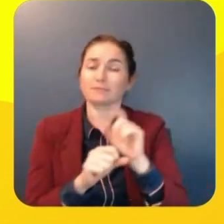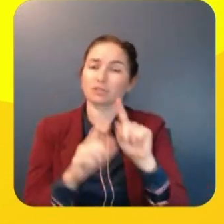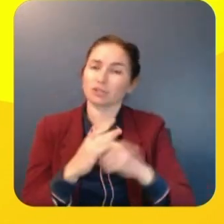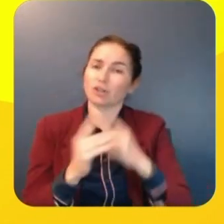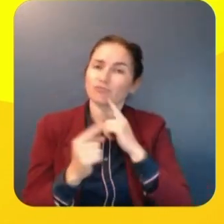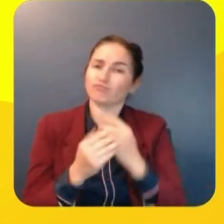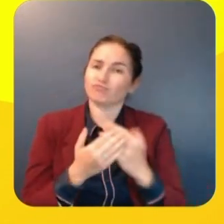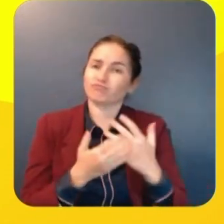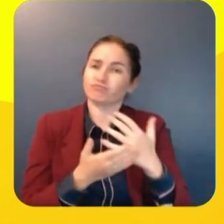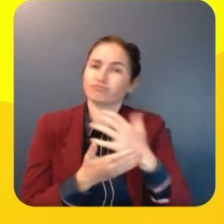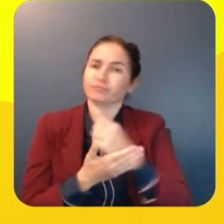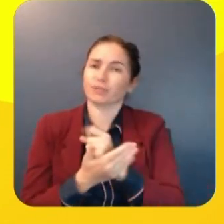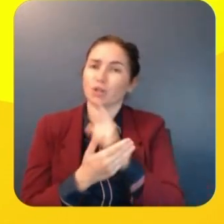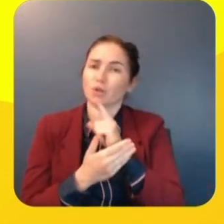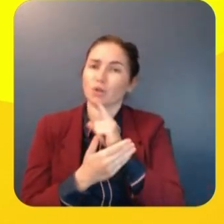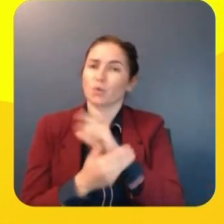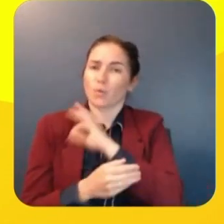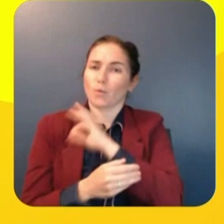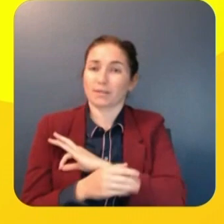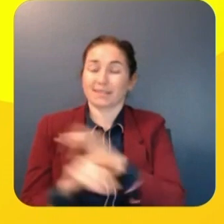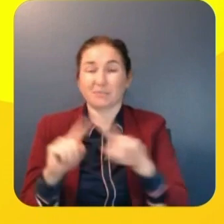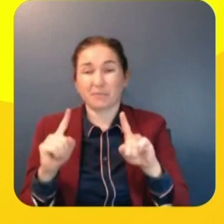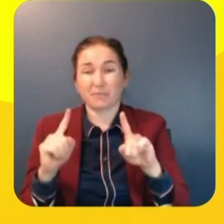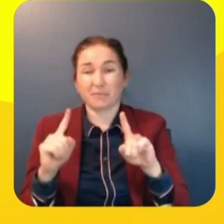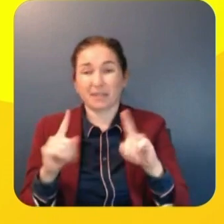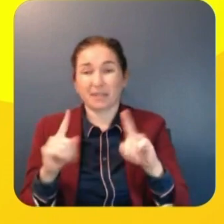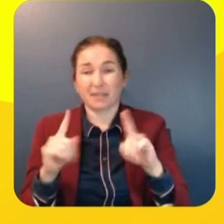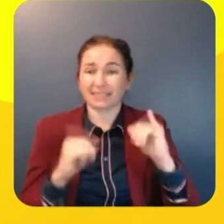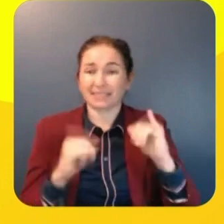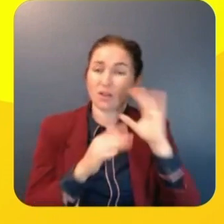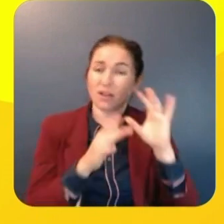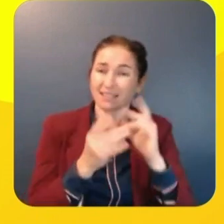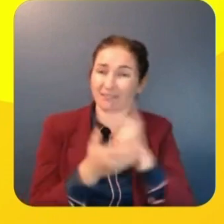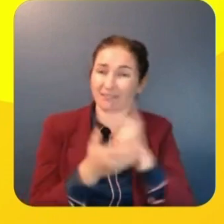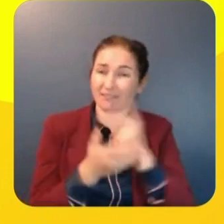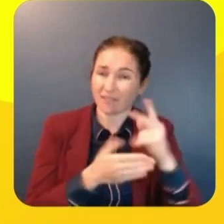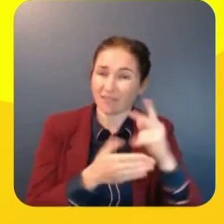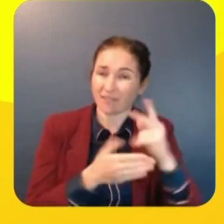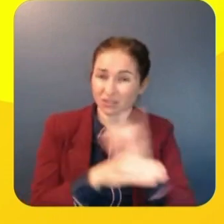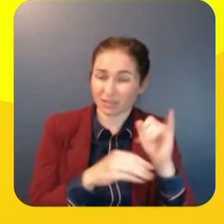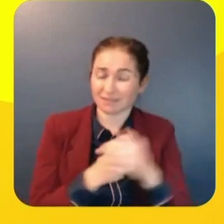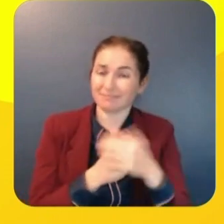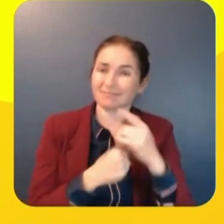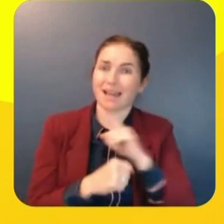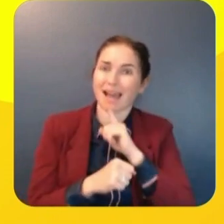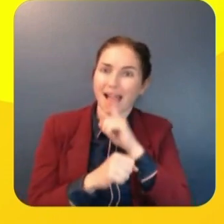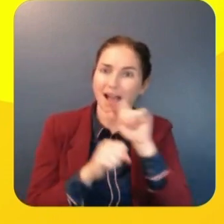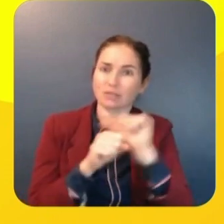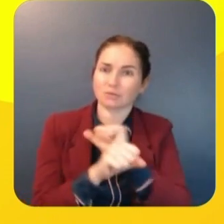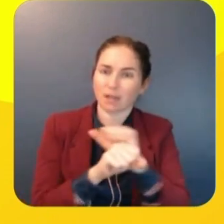But that doesn't diminish the reality of the collective failure of the industry to actualize the promise change.